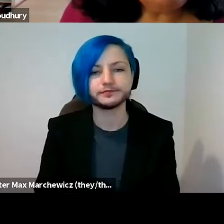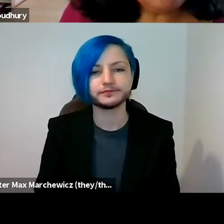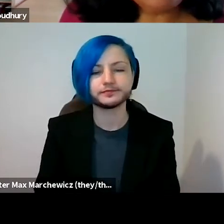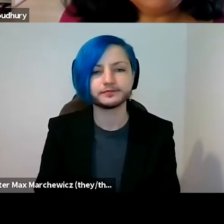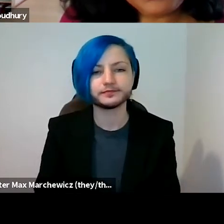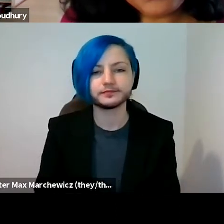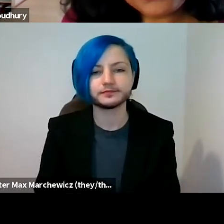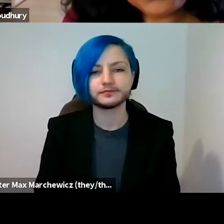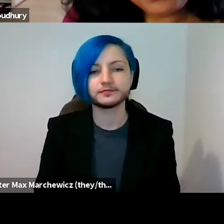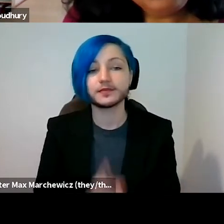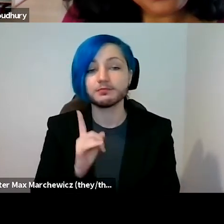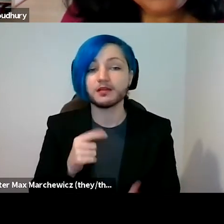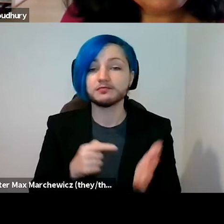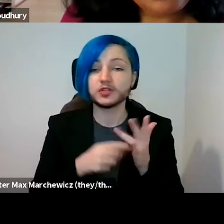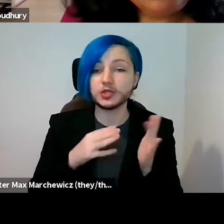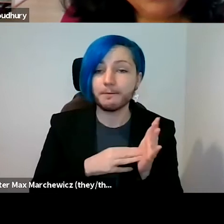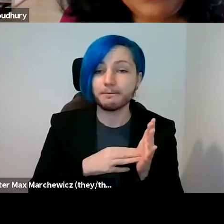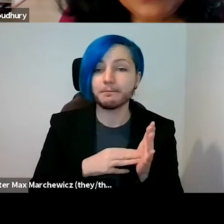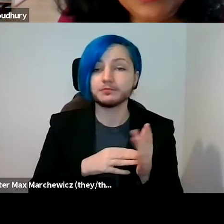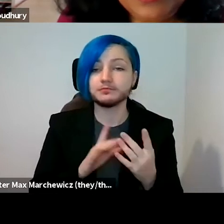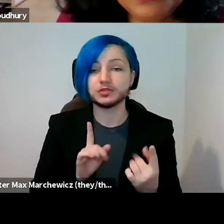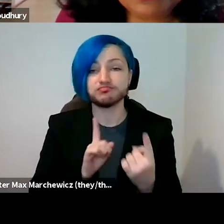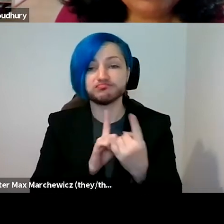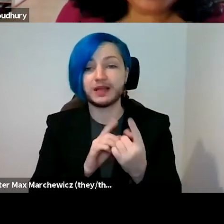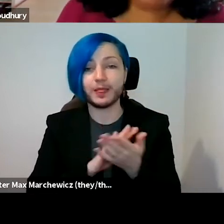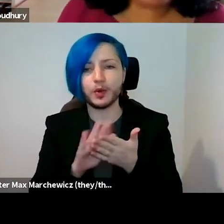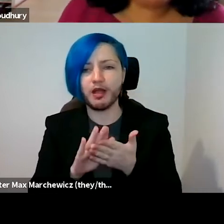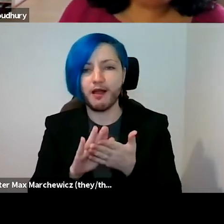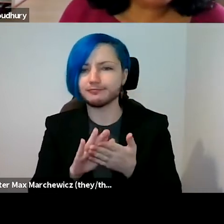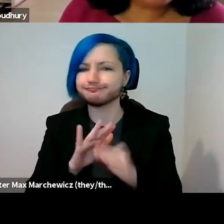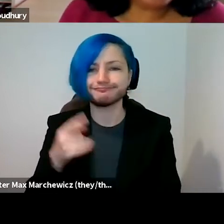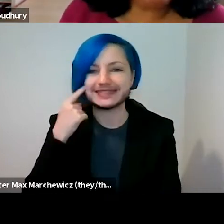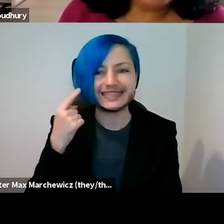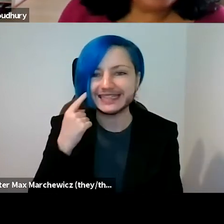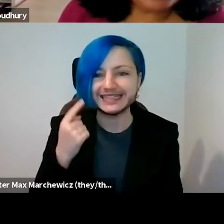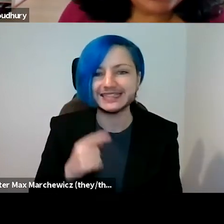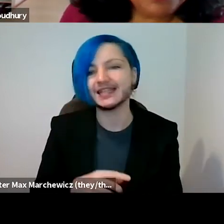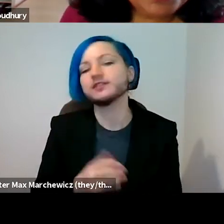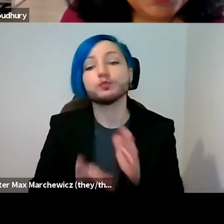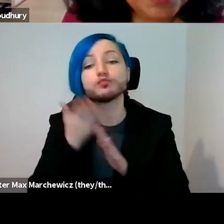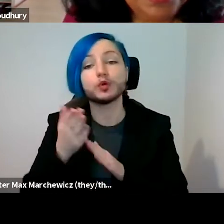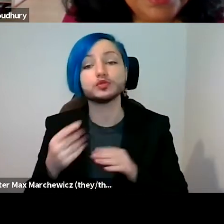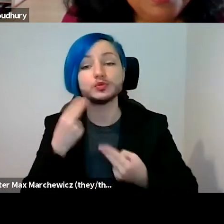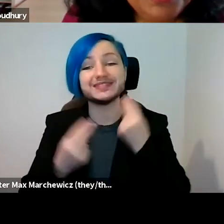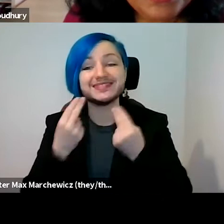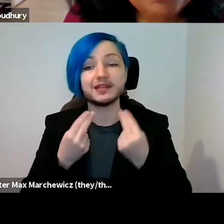For Tom though, the introduction to the hookah is far from easy. He goes on to an important dinner. He goes to an important dinner, where he sits